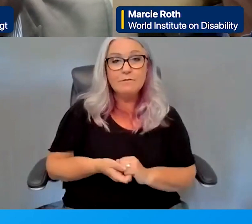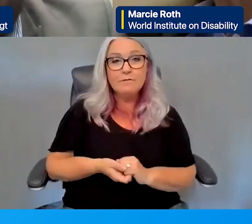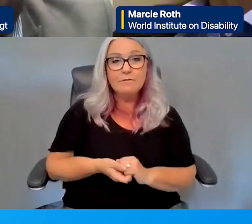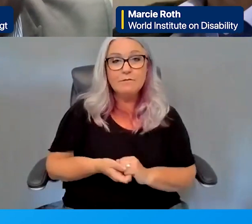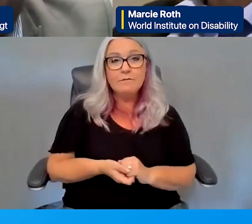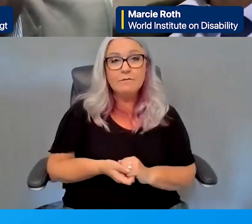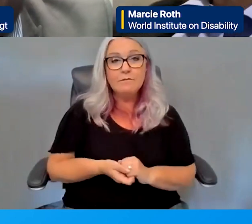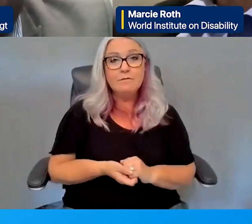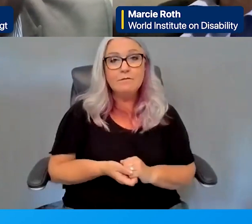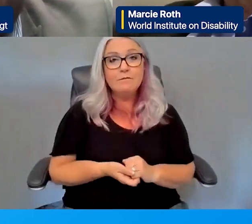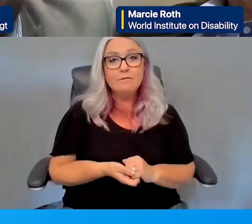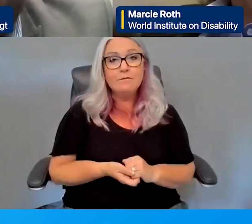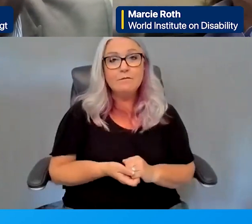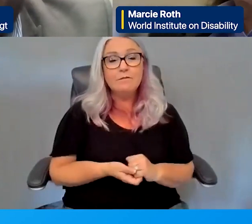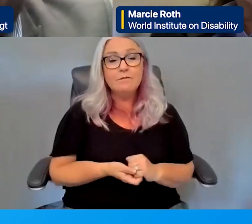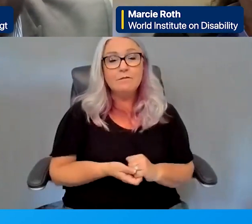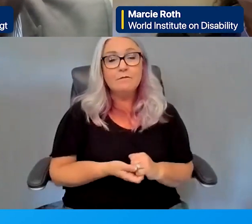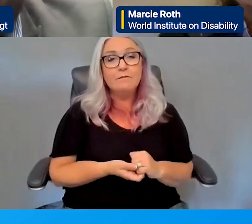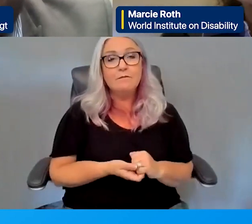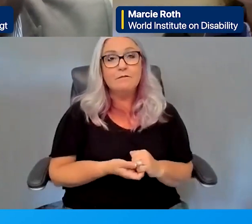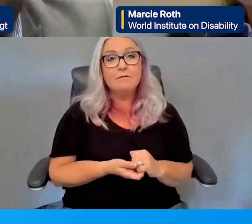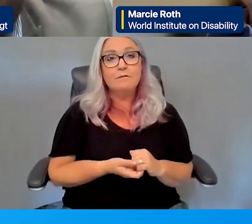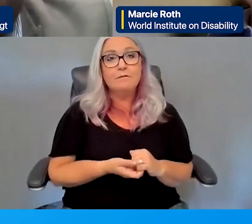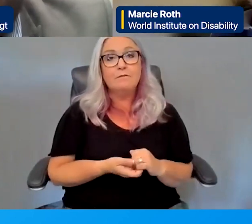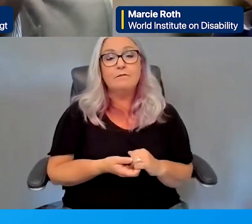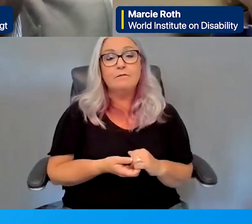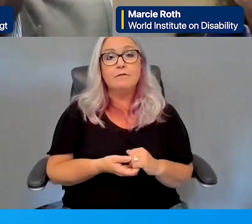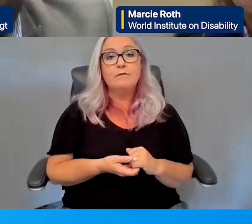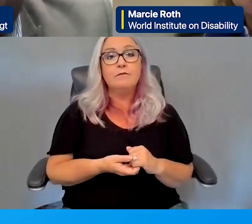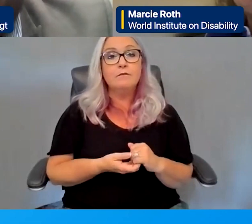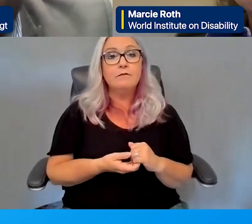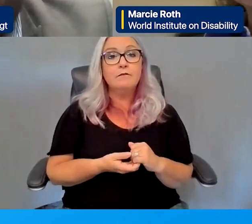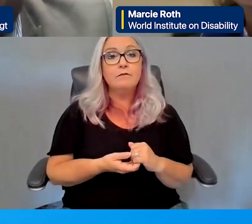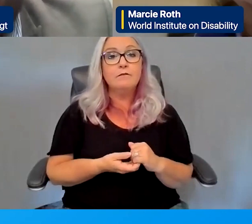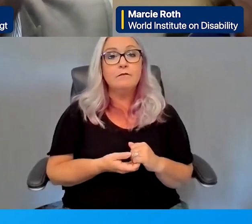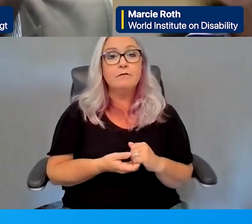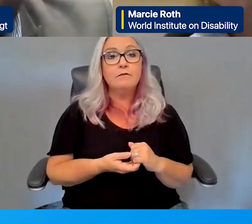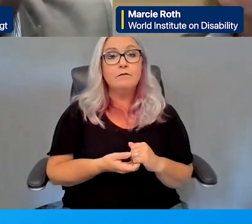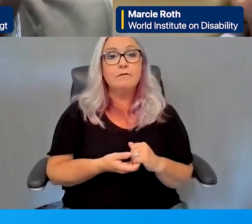30-day notice that goes out. You know, warning, warning, all your money is about to be